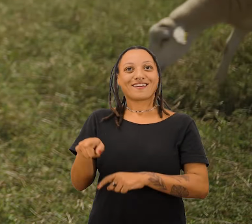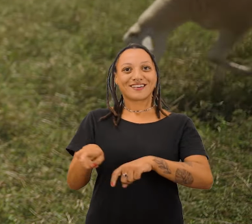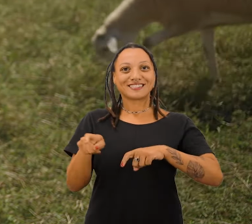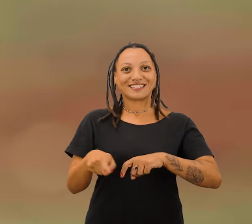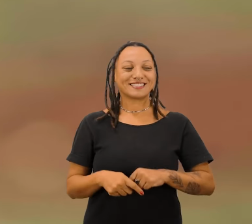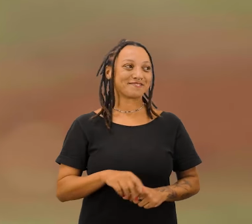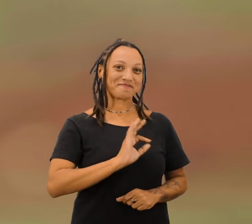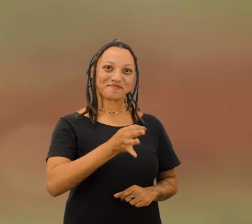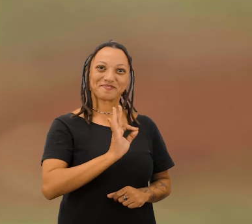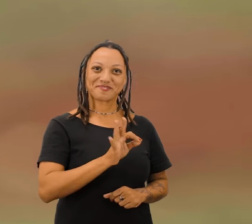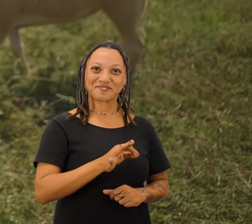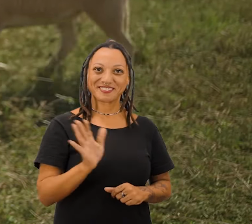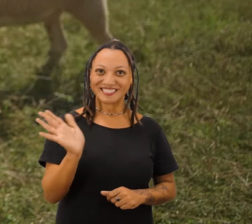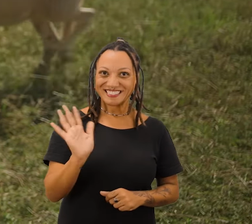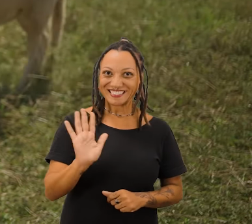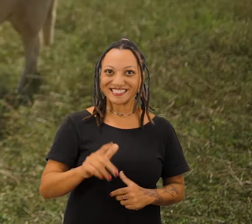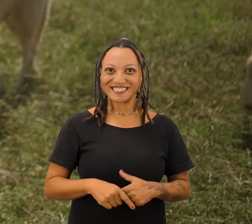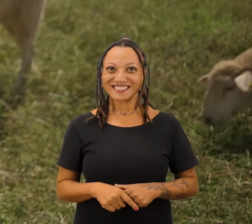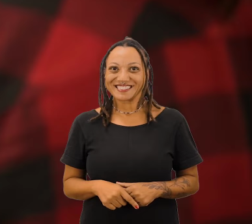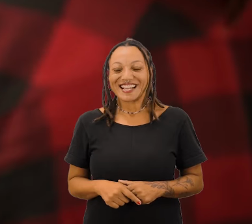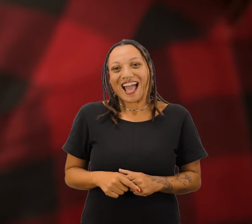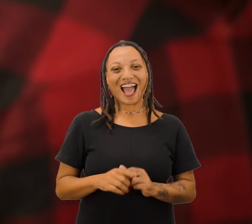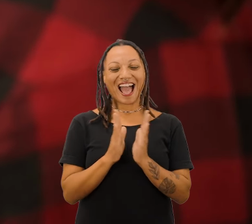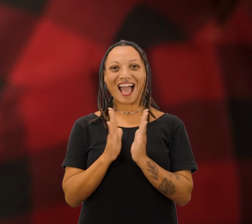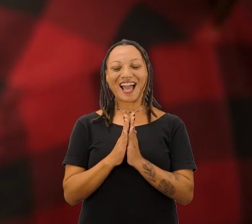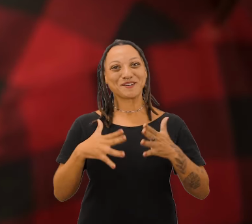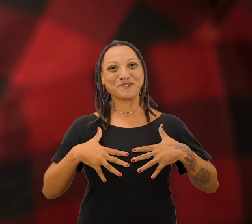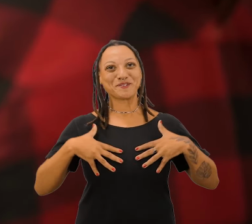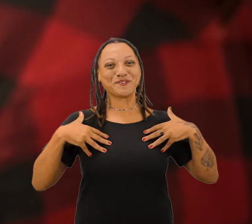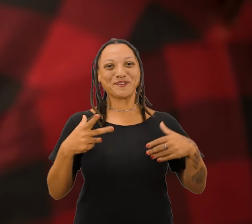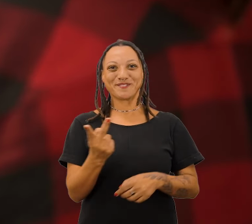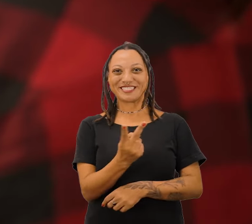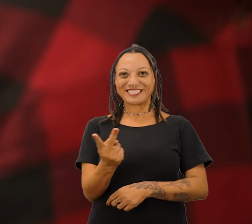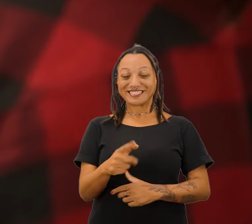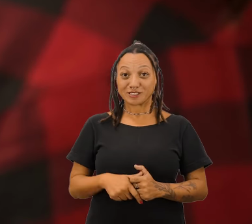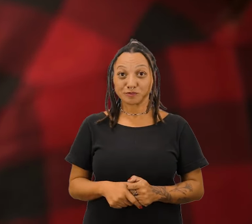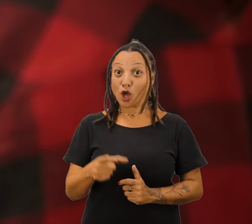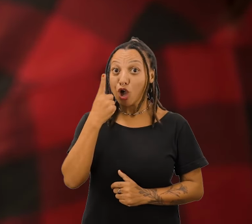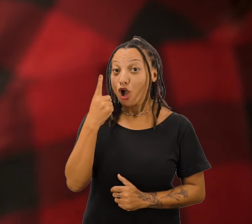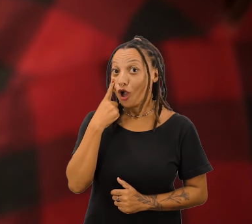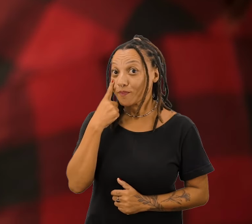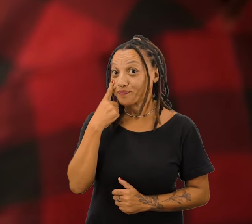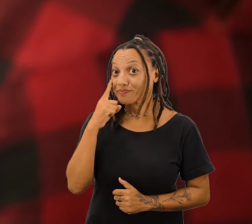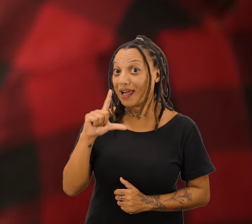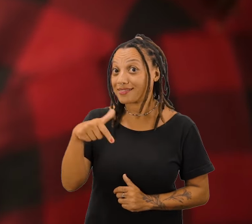We will use everything you mentioned here on our farm. [Jotapê] It’s true. See you later! [Chico] Oh, I'm so proud of you!